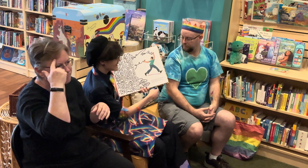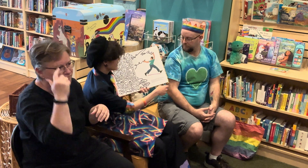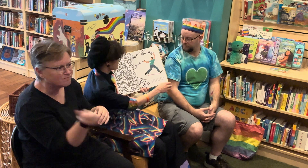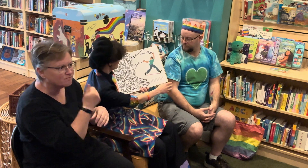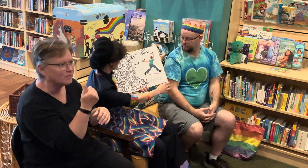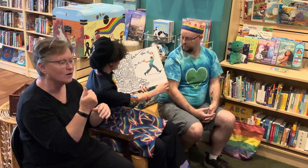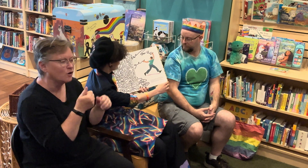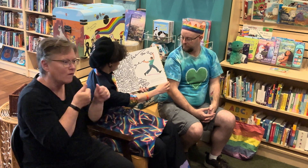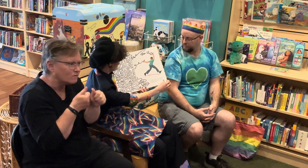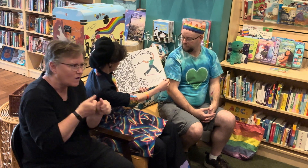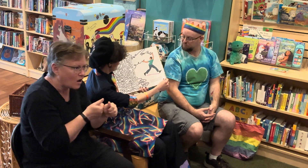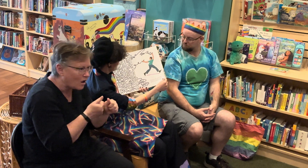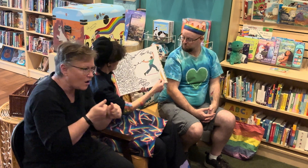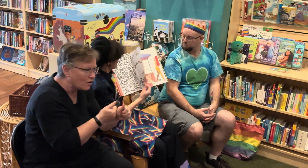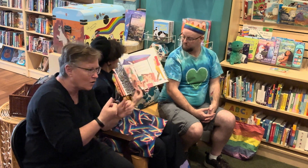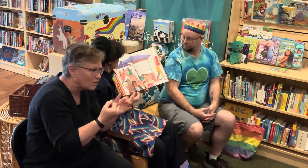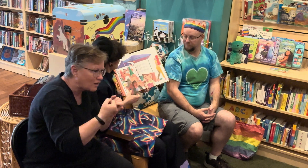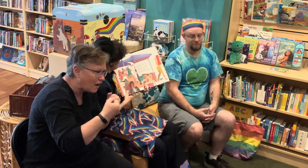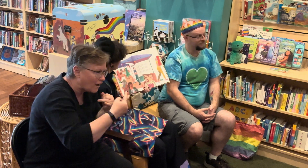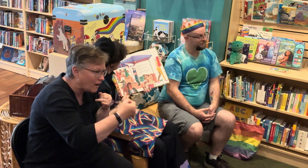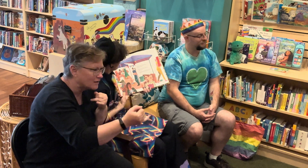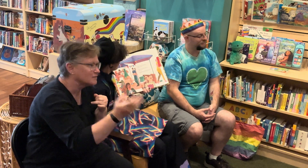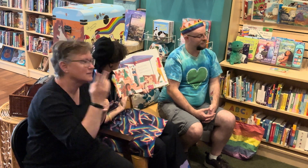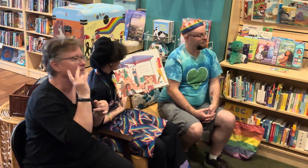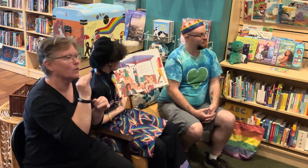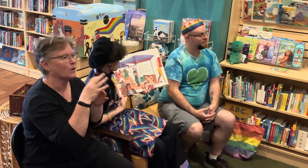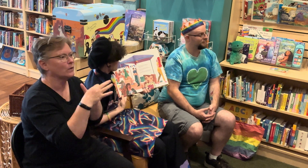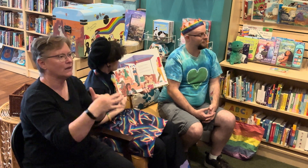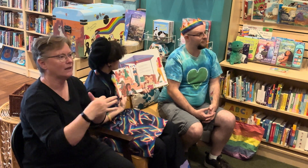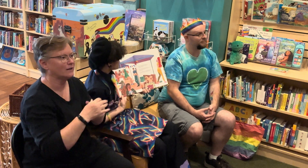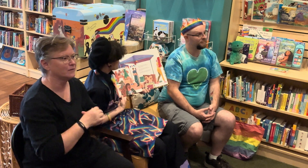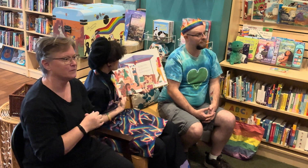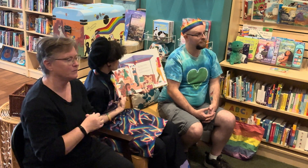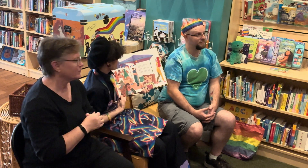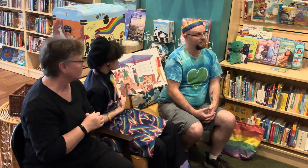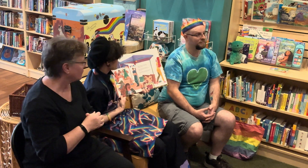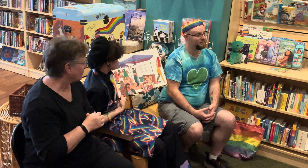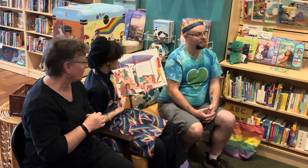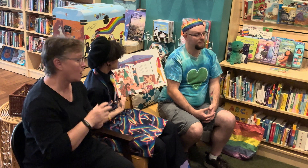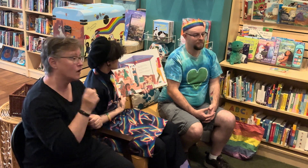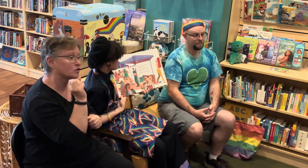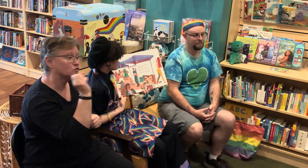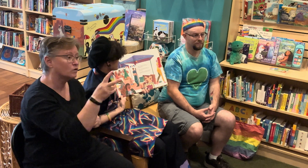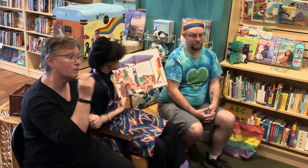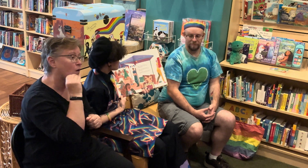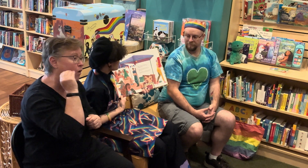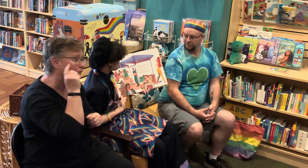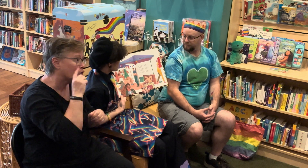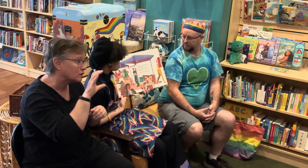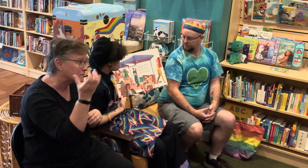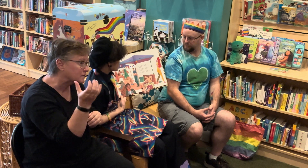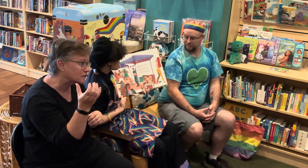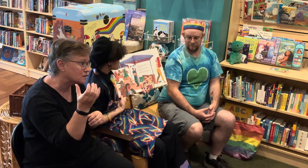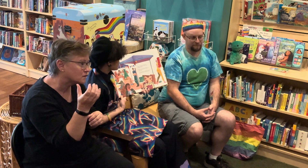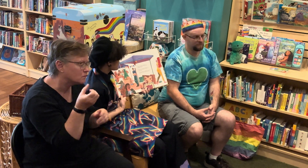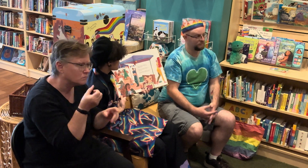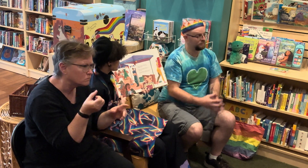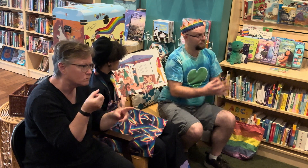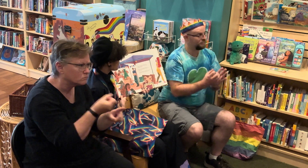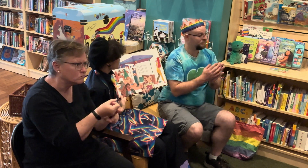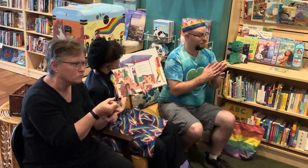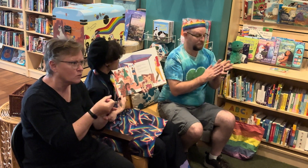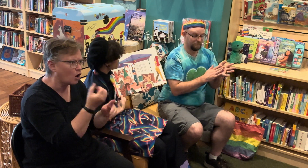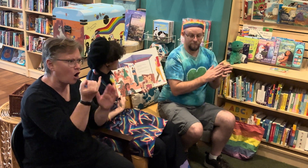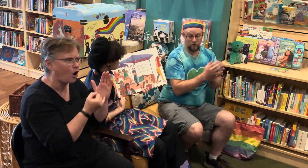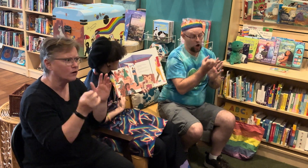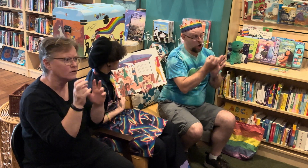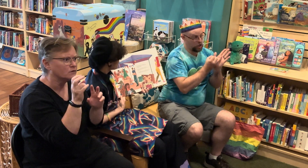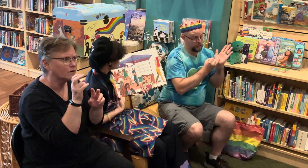lead. On a trip home for Christmas, Keith stumbled upon The Art Spirit by Robert Henry.